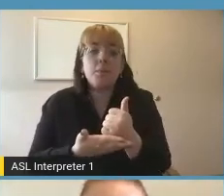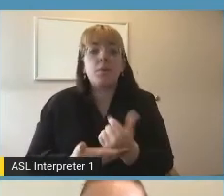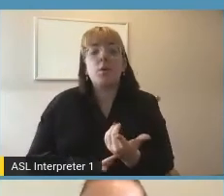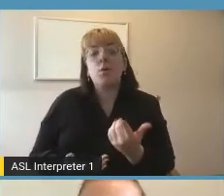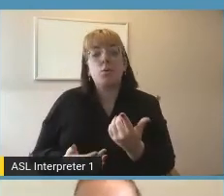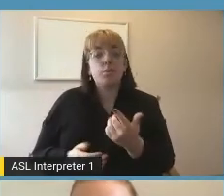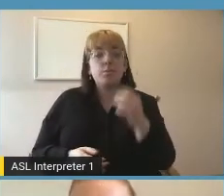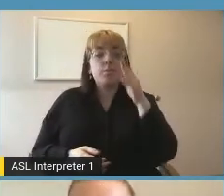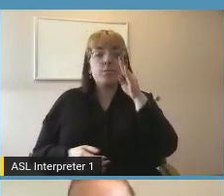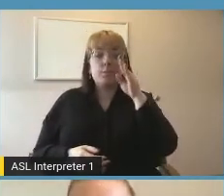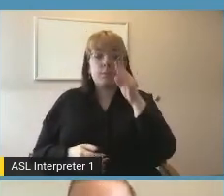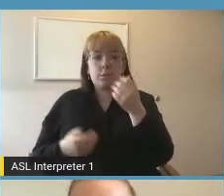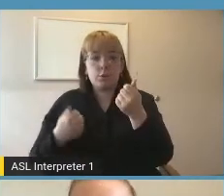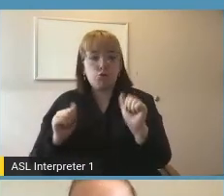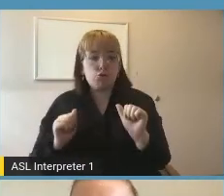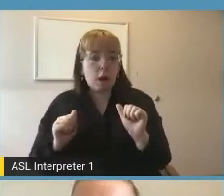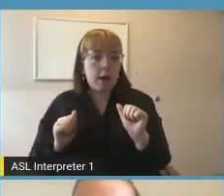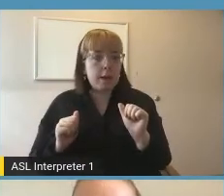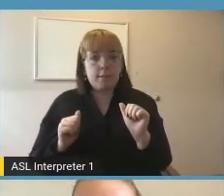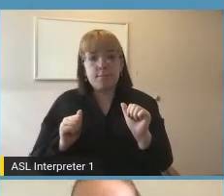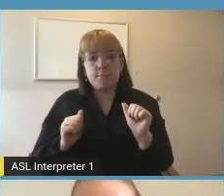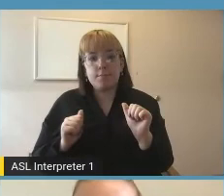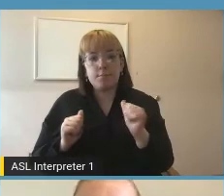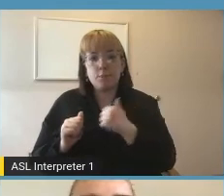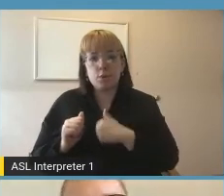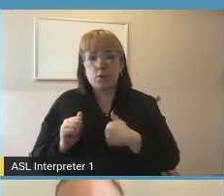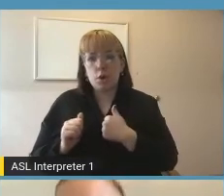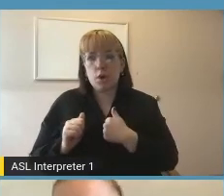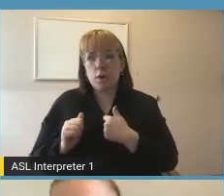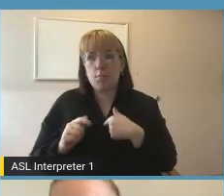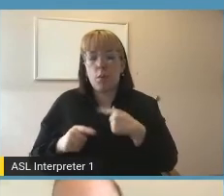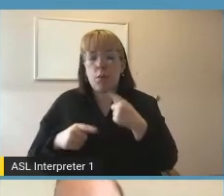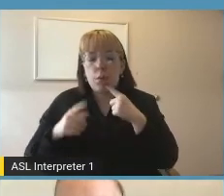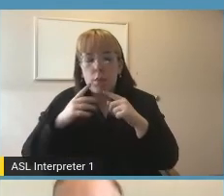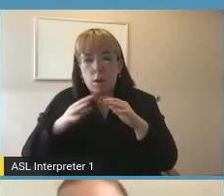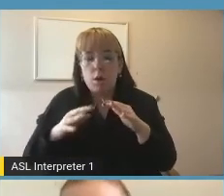of get that sorry I'm stumbling on my words here, I would be happy to help. You can download